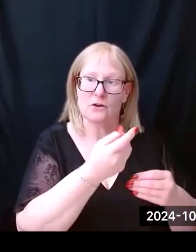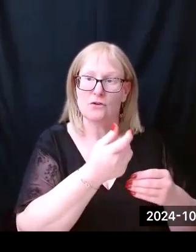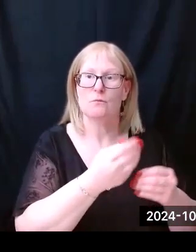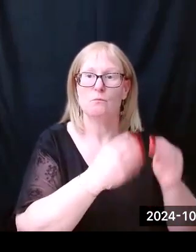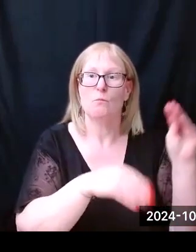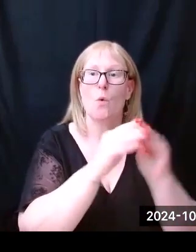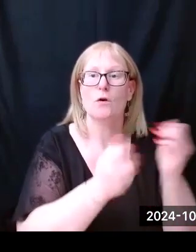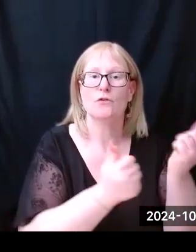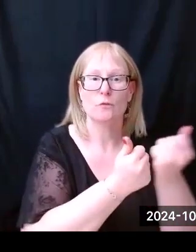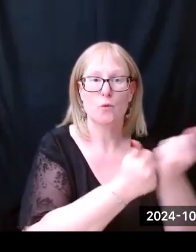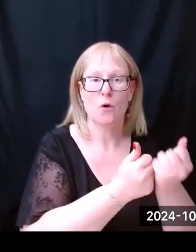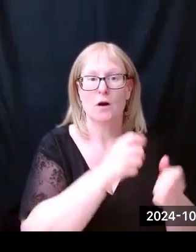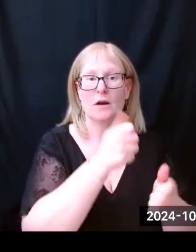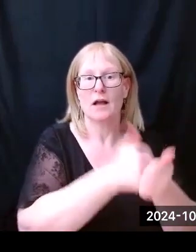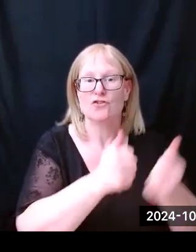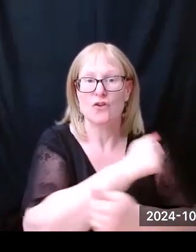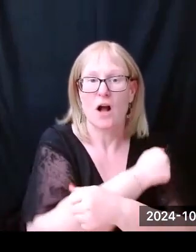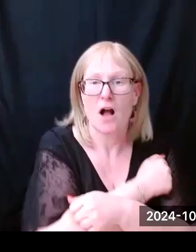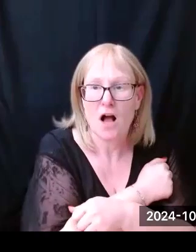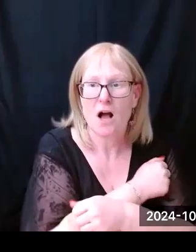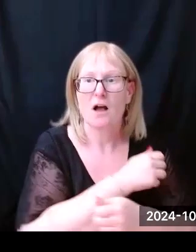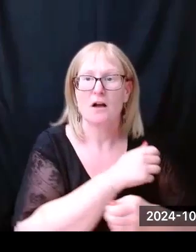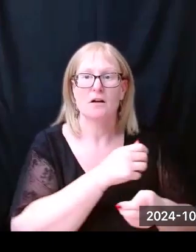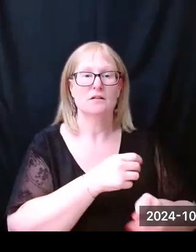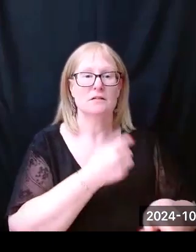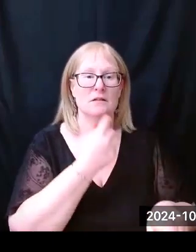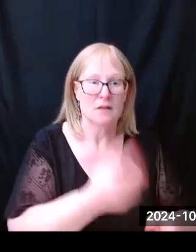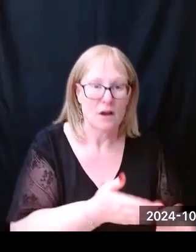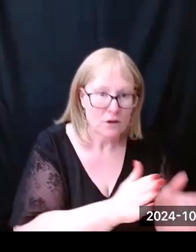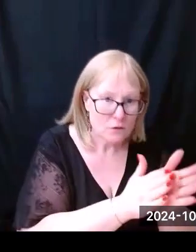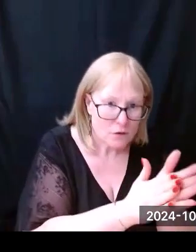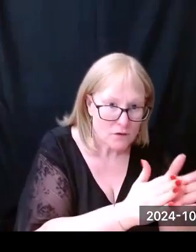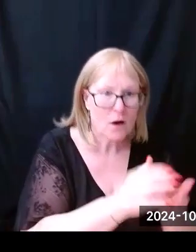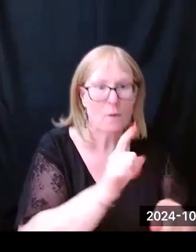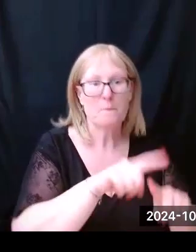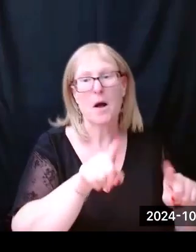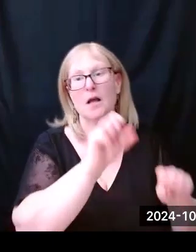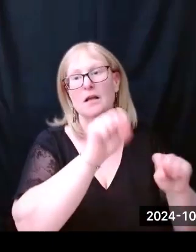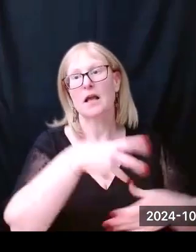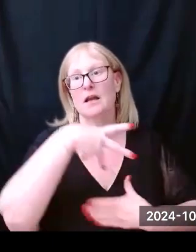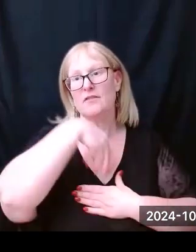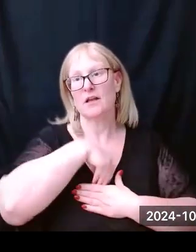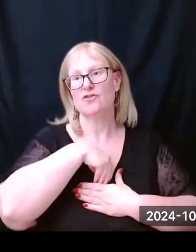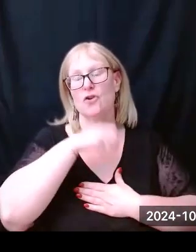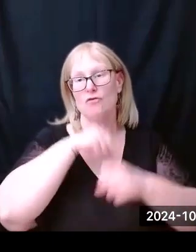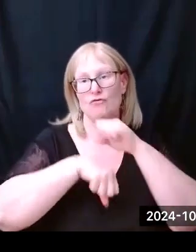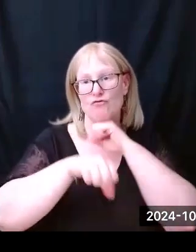But they're still going to be able to develop that internal resilience if we show them how to do it. And that also means